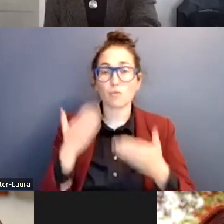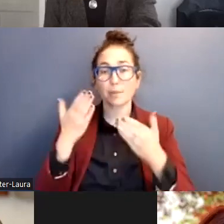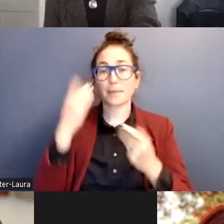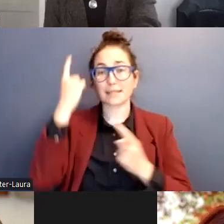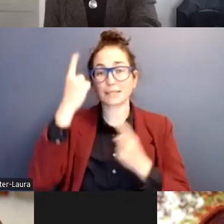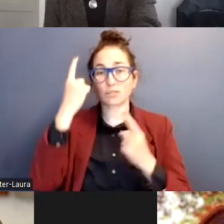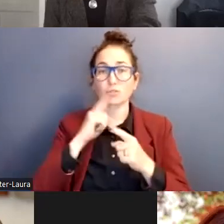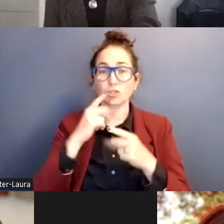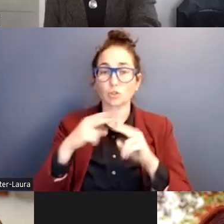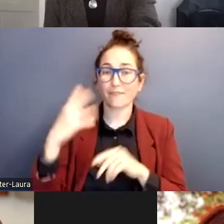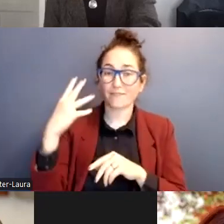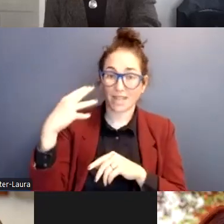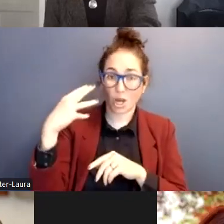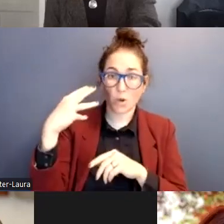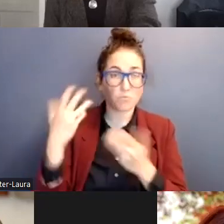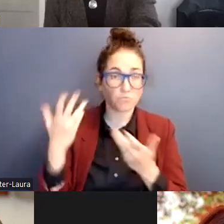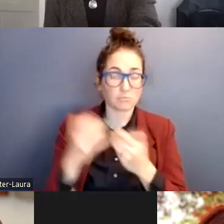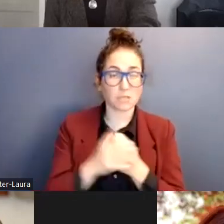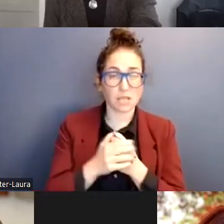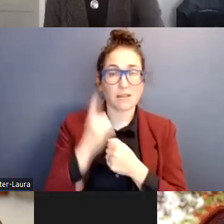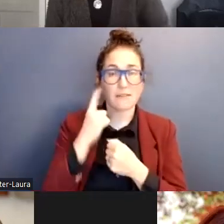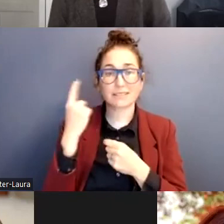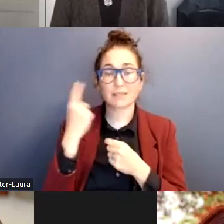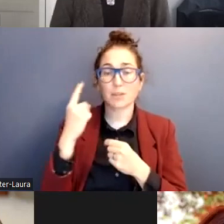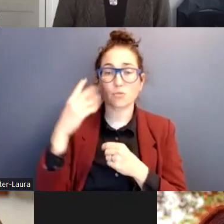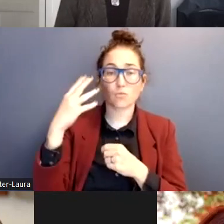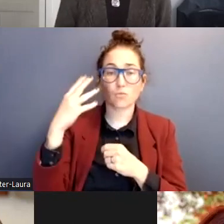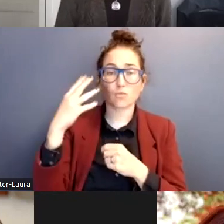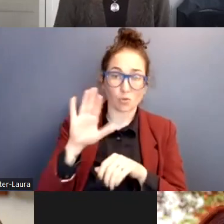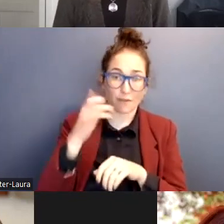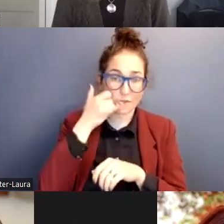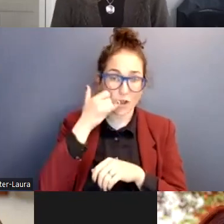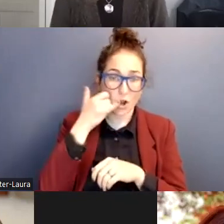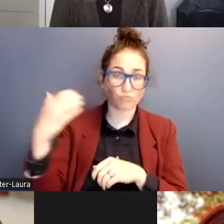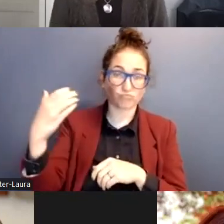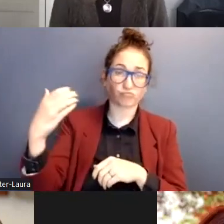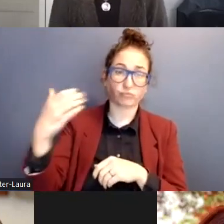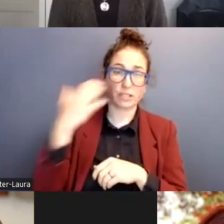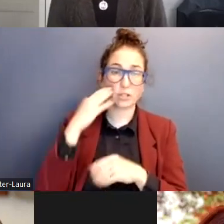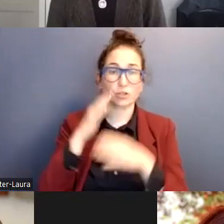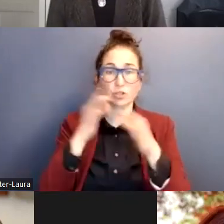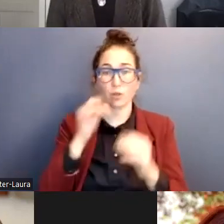recommend considering a short video even just updated recorded on your phone that describes